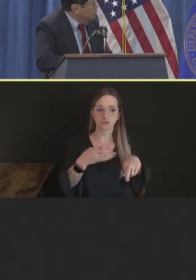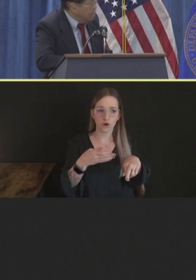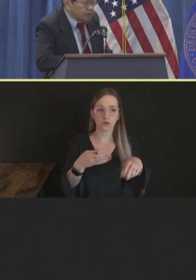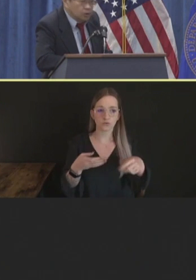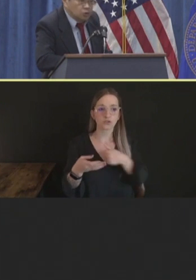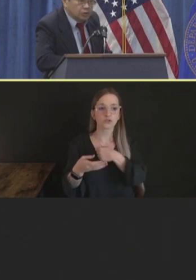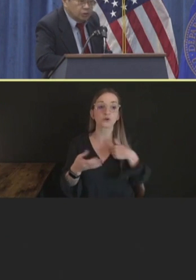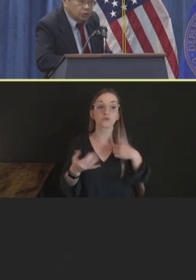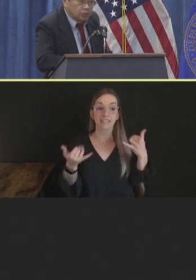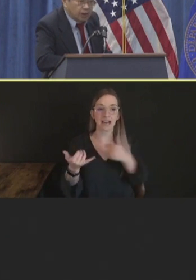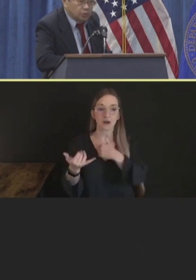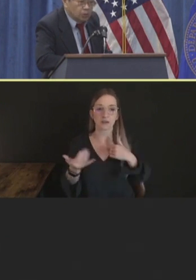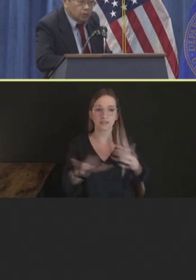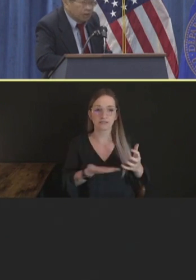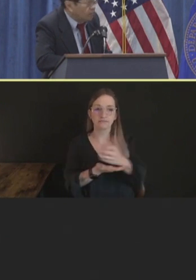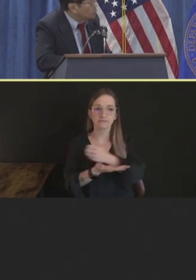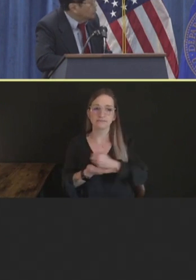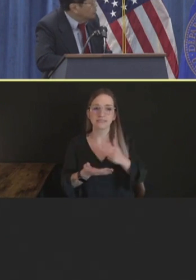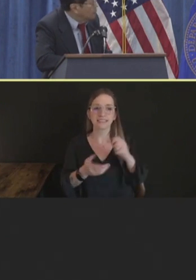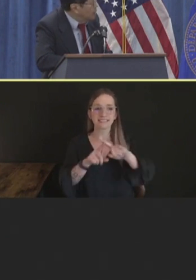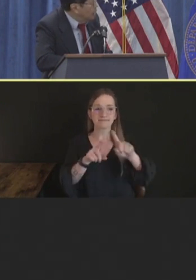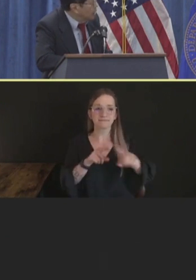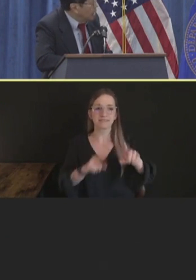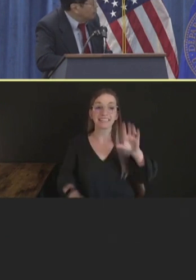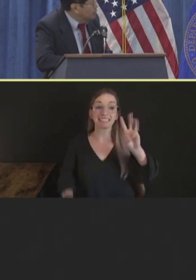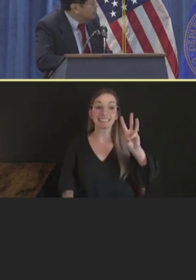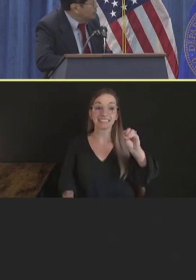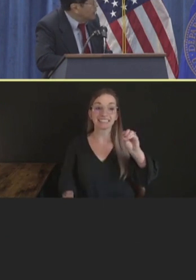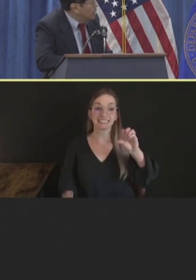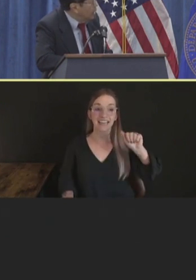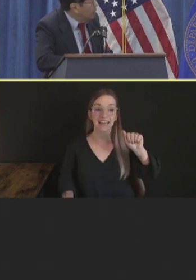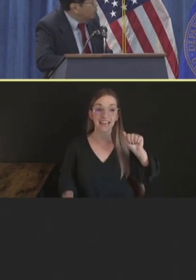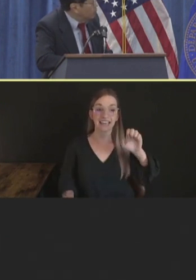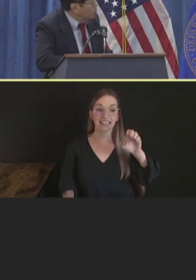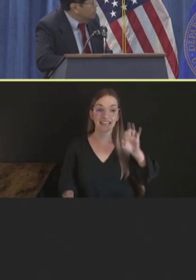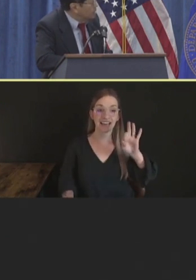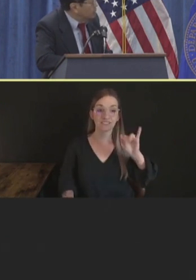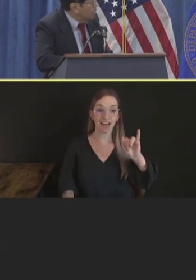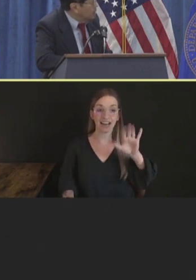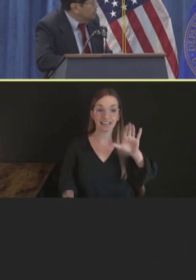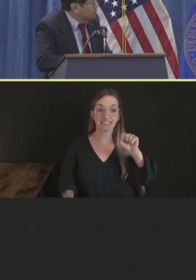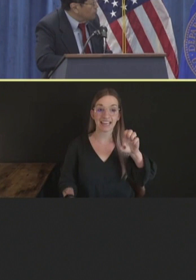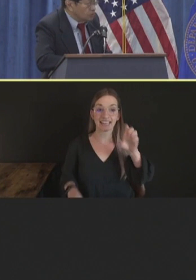They're usually tiered by three levels of competence reflecting kind of the differences,